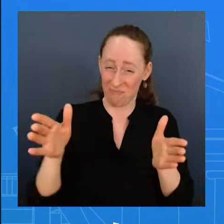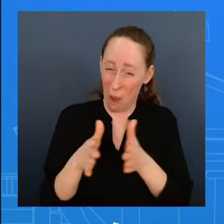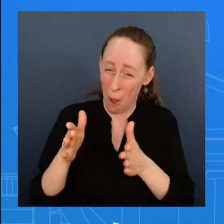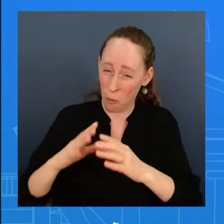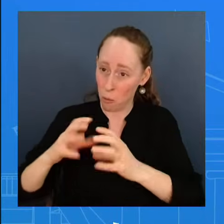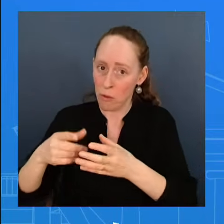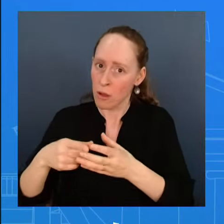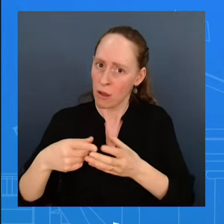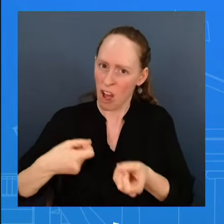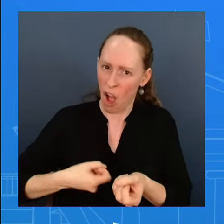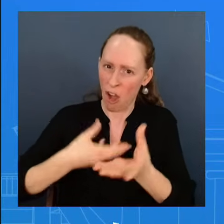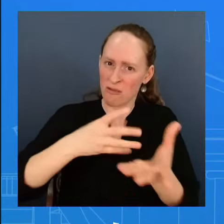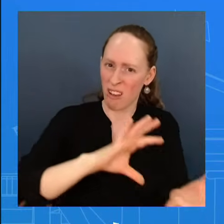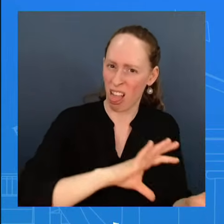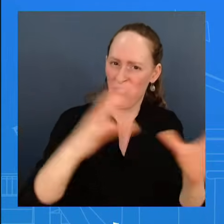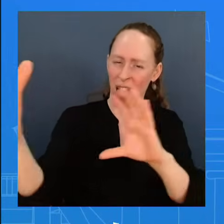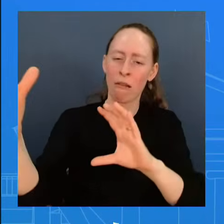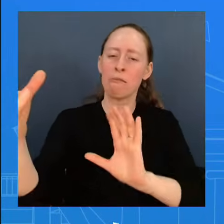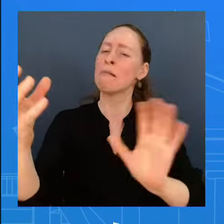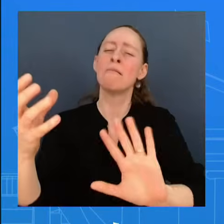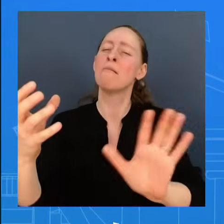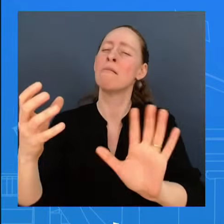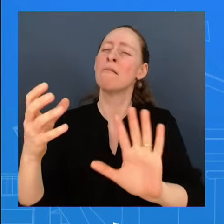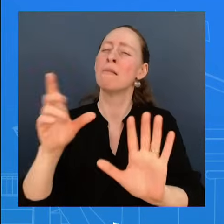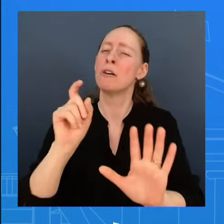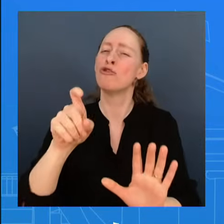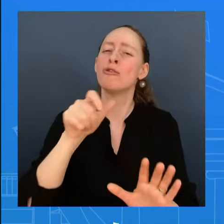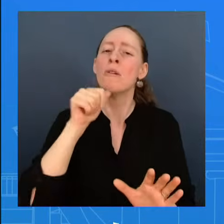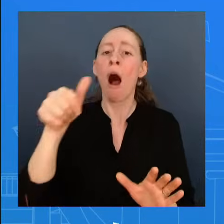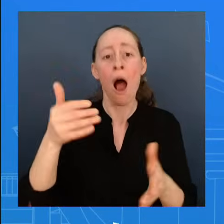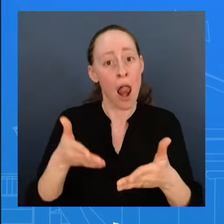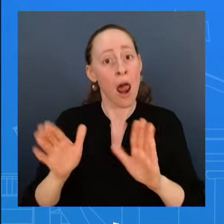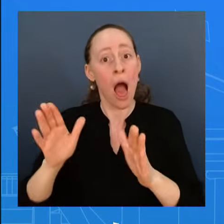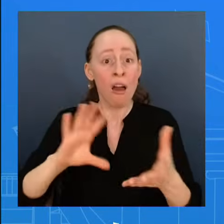So, look, that's what -- that's how we see things.